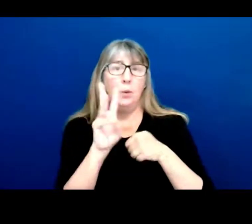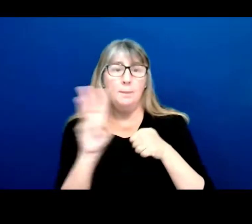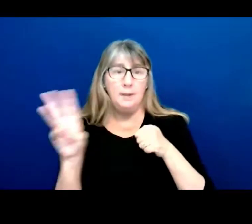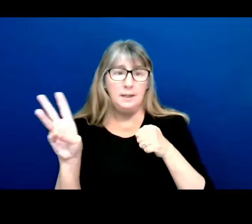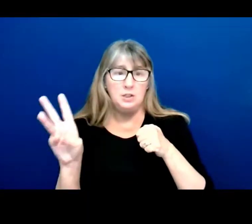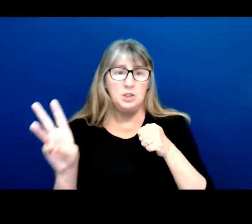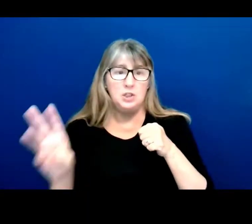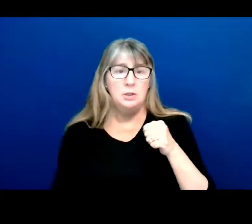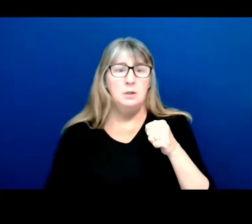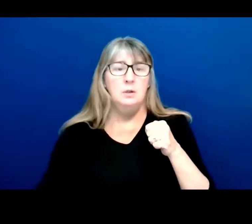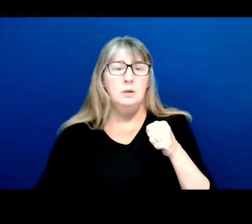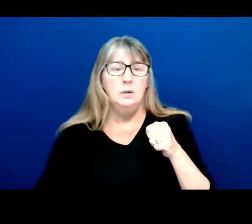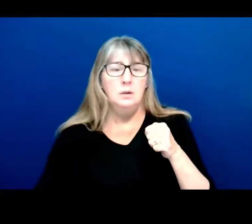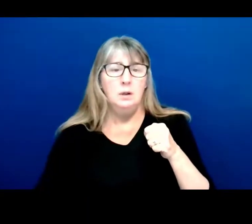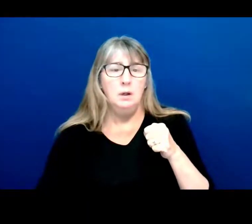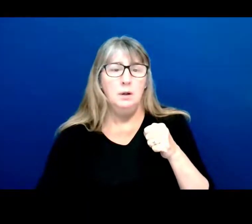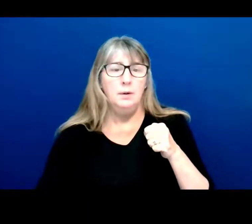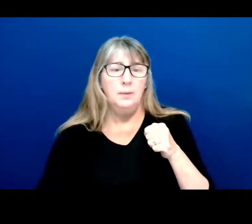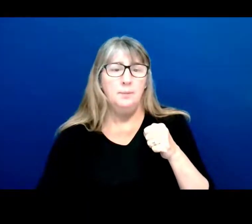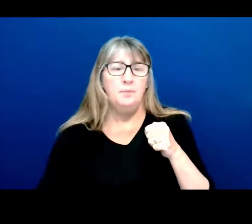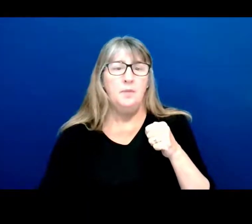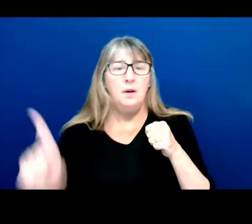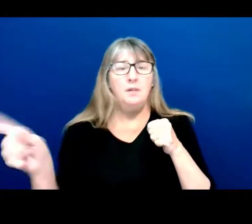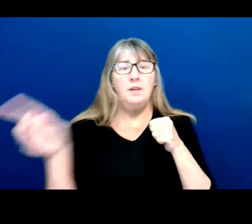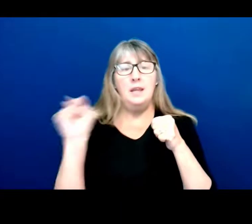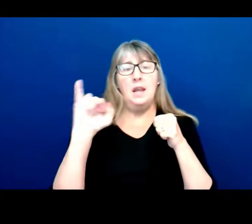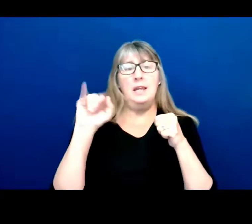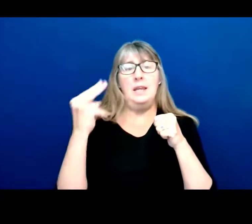of NIH's Office of Extramural Research web page.